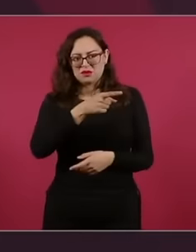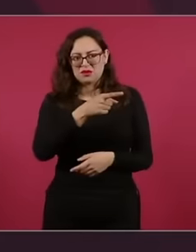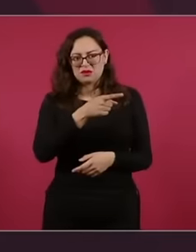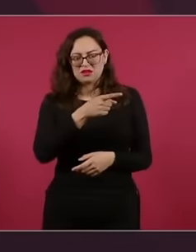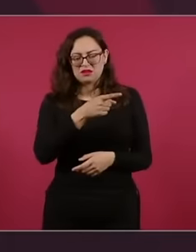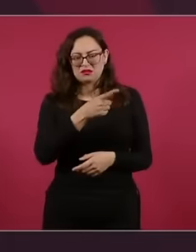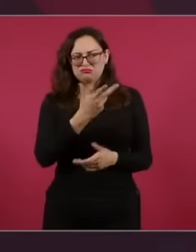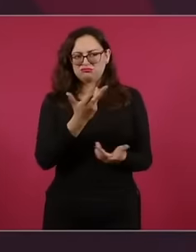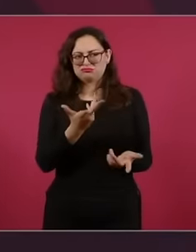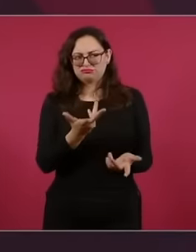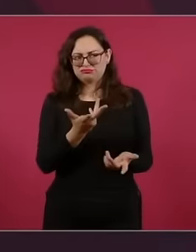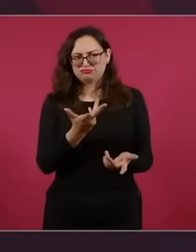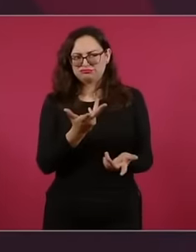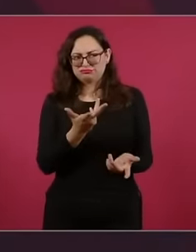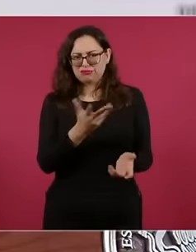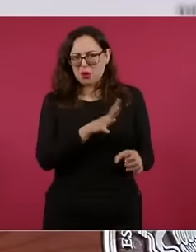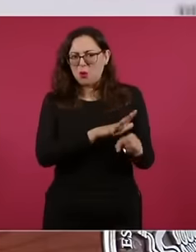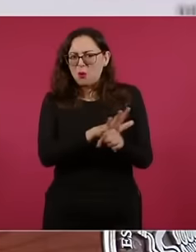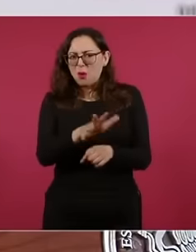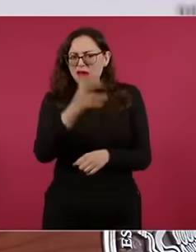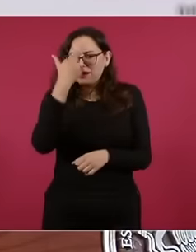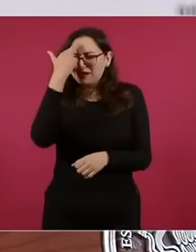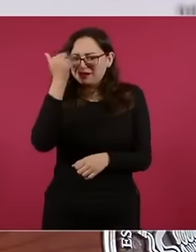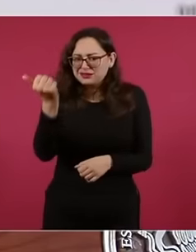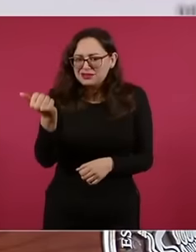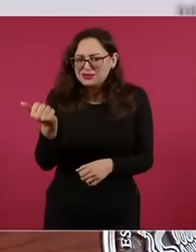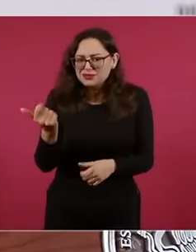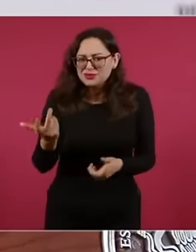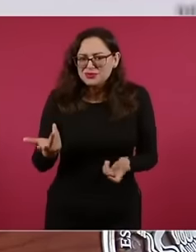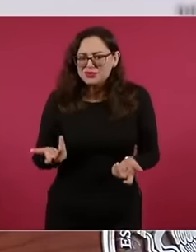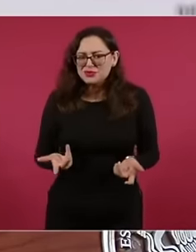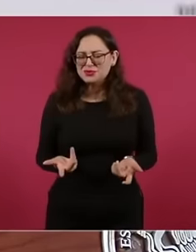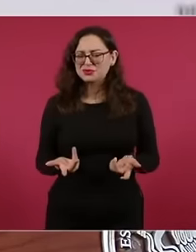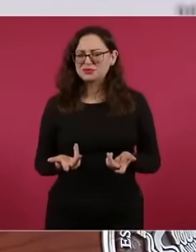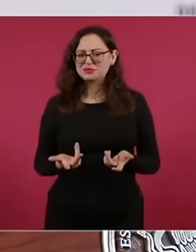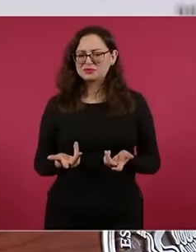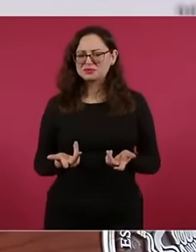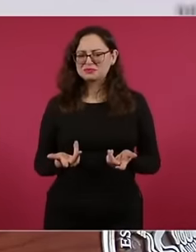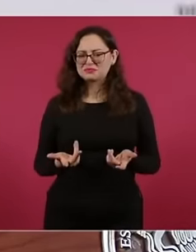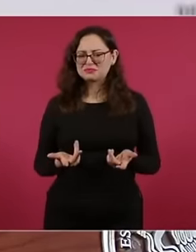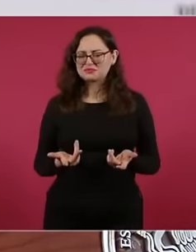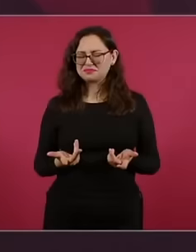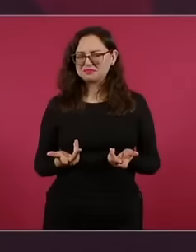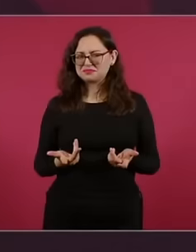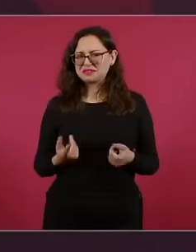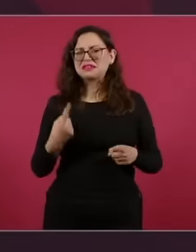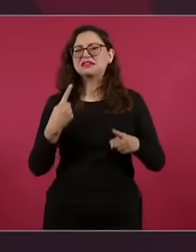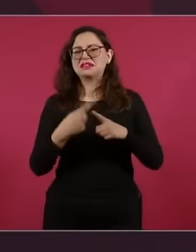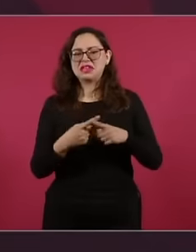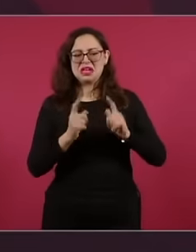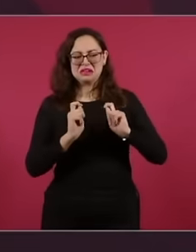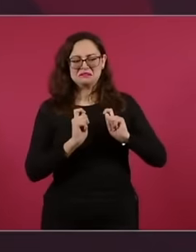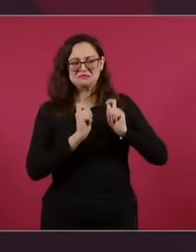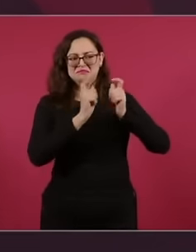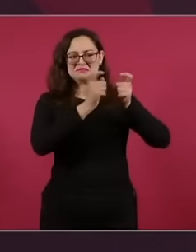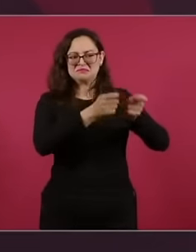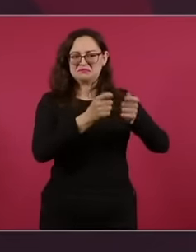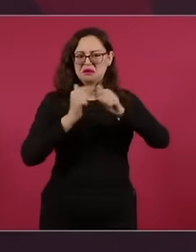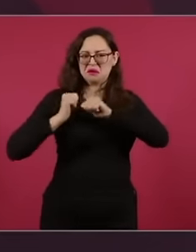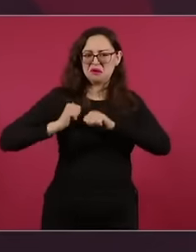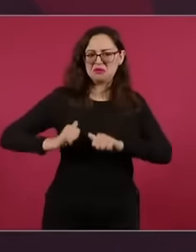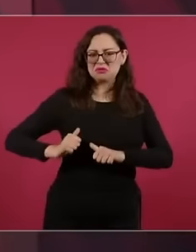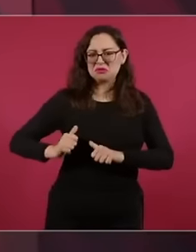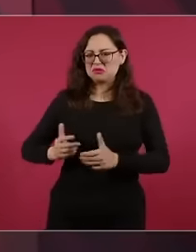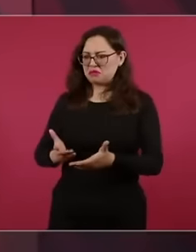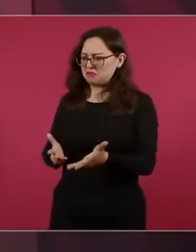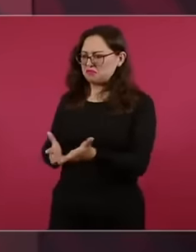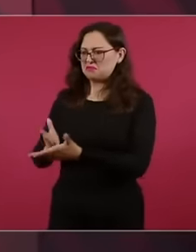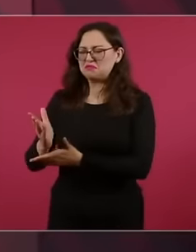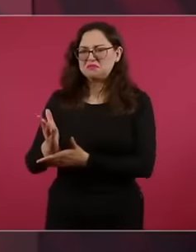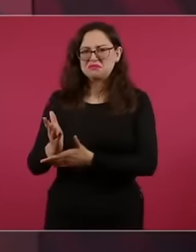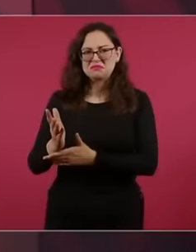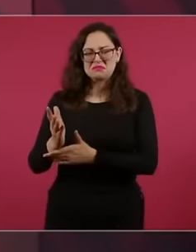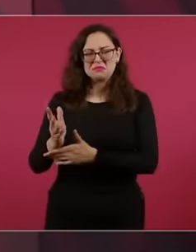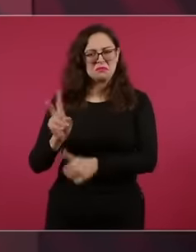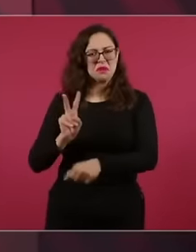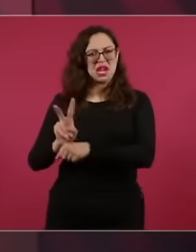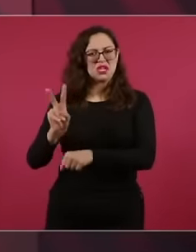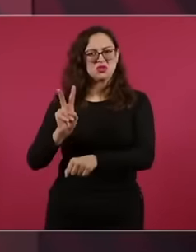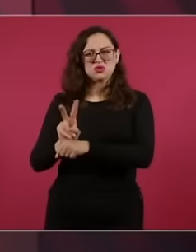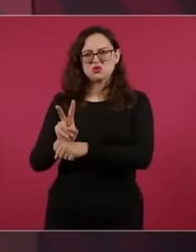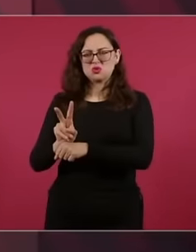what power he establishes himself as an